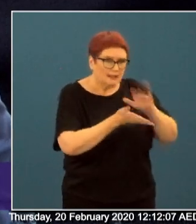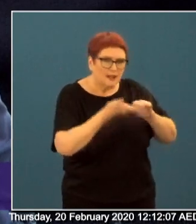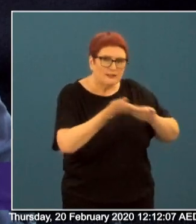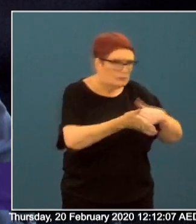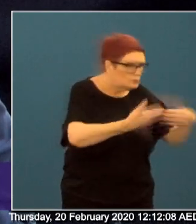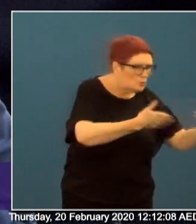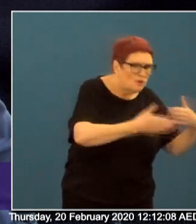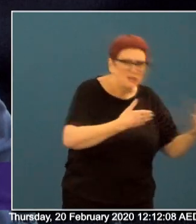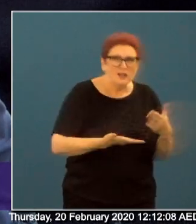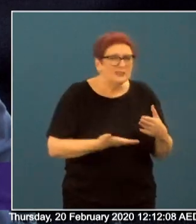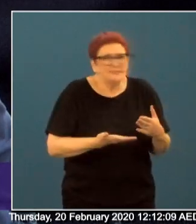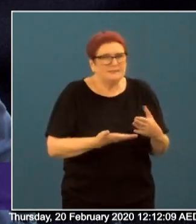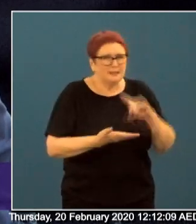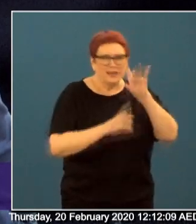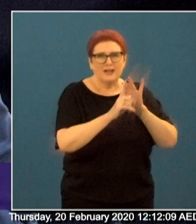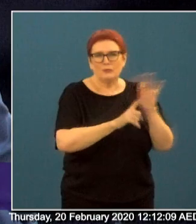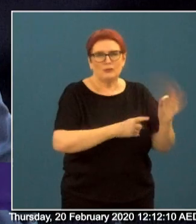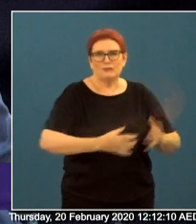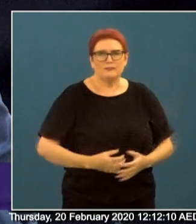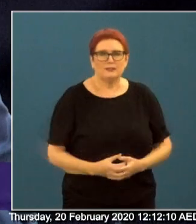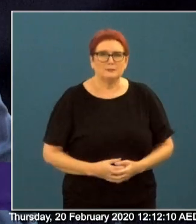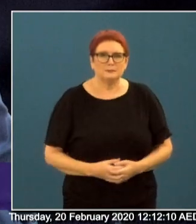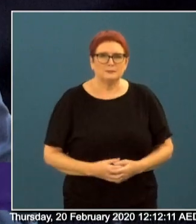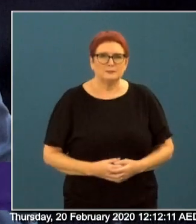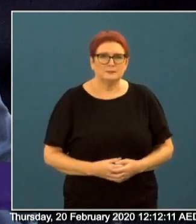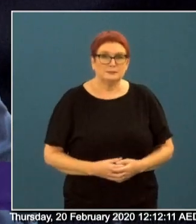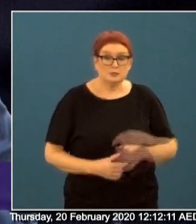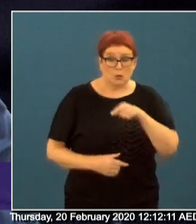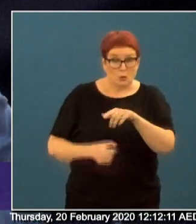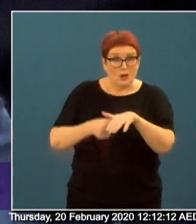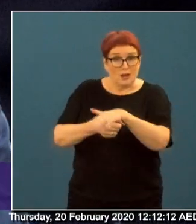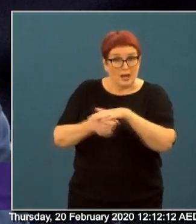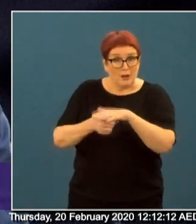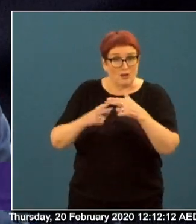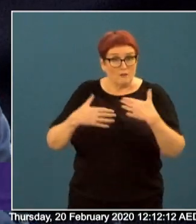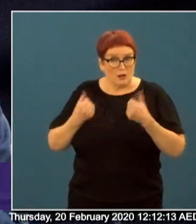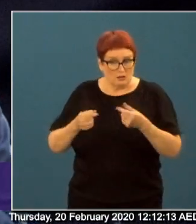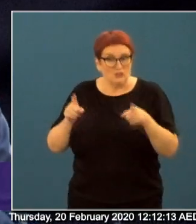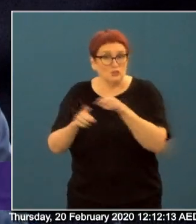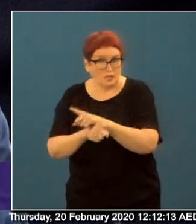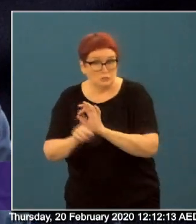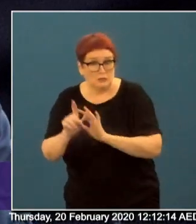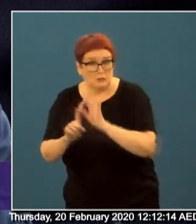So I think you need some things done in one sector and some things done in another sector that together might actually help a better —